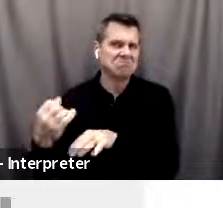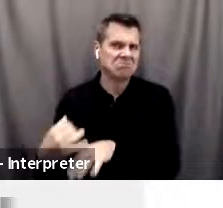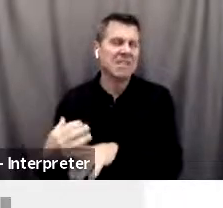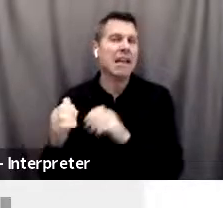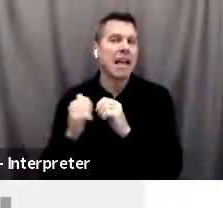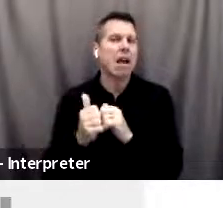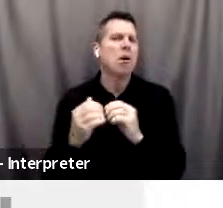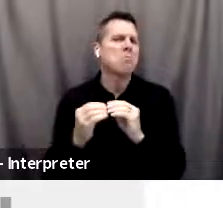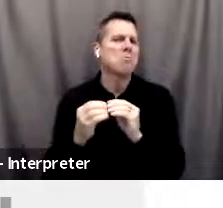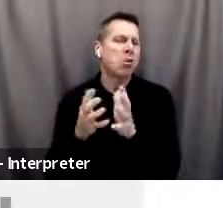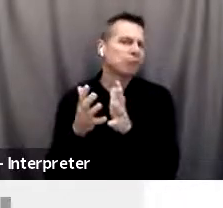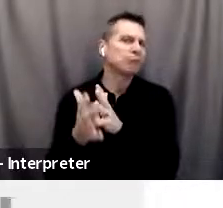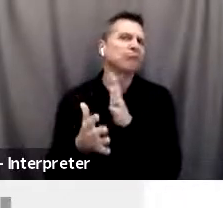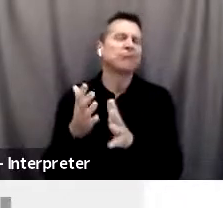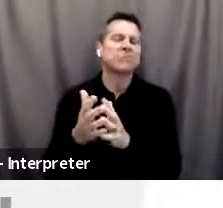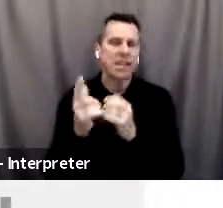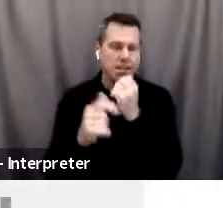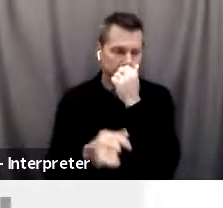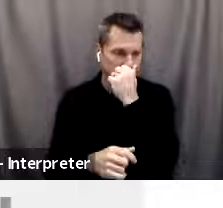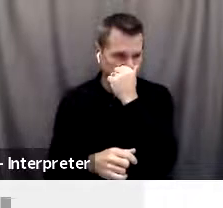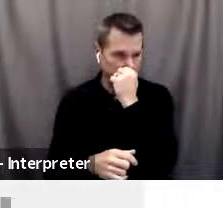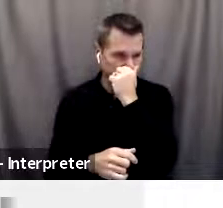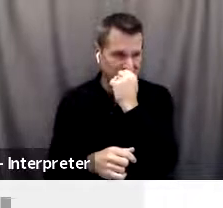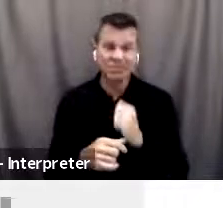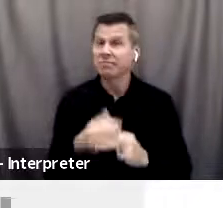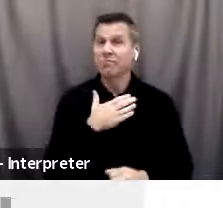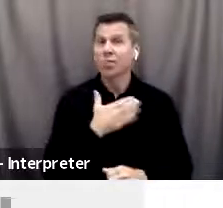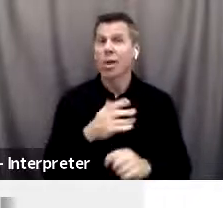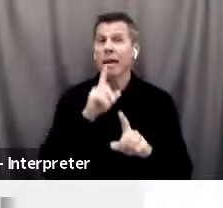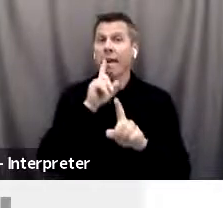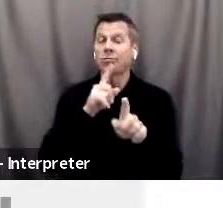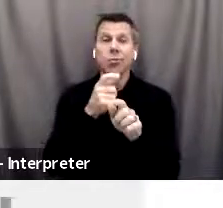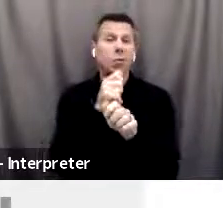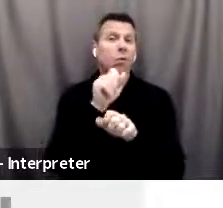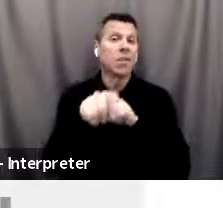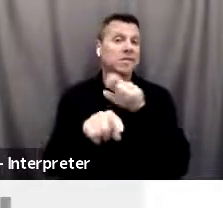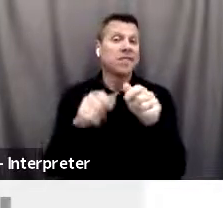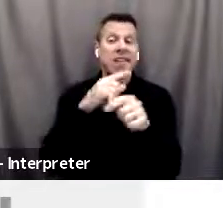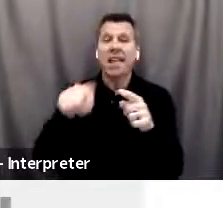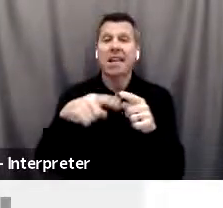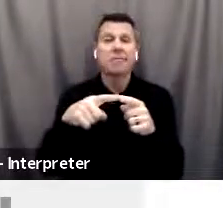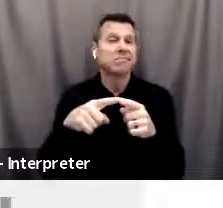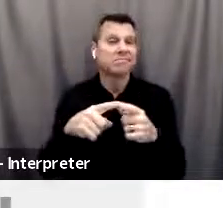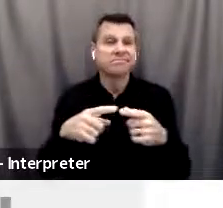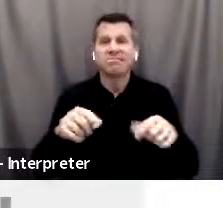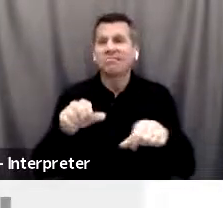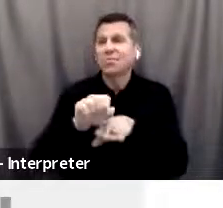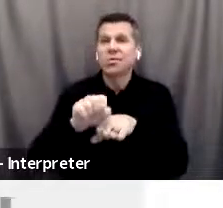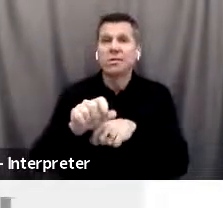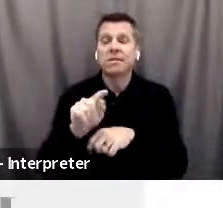to do that. But we're all very willing to answer questions at any time about any of the work that's going on with title five. So